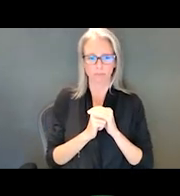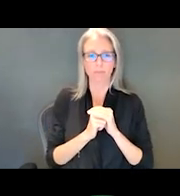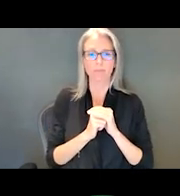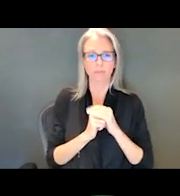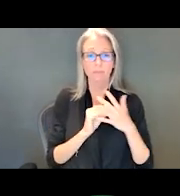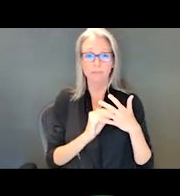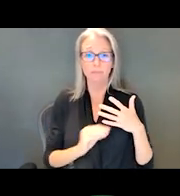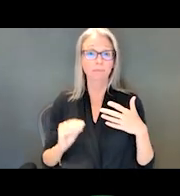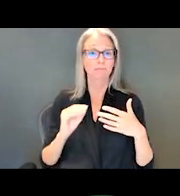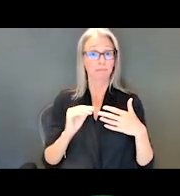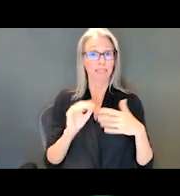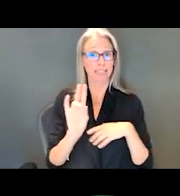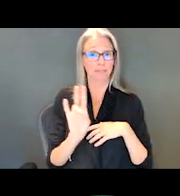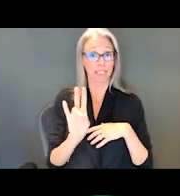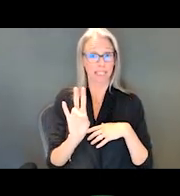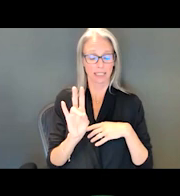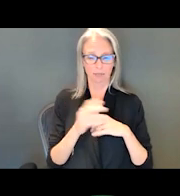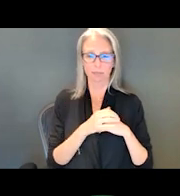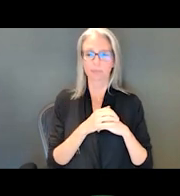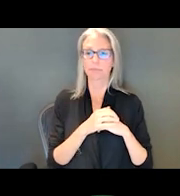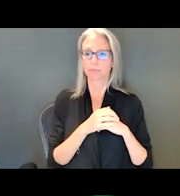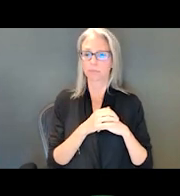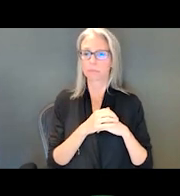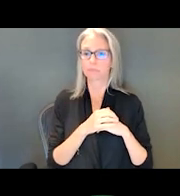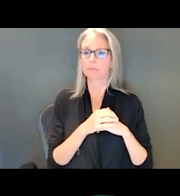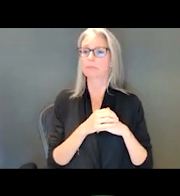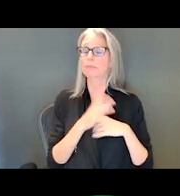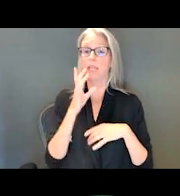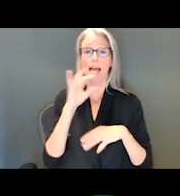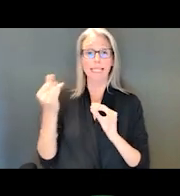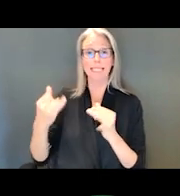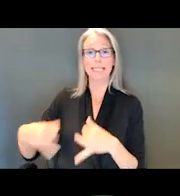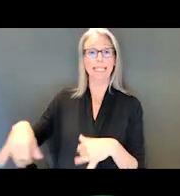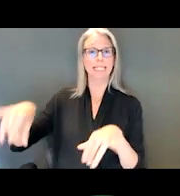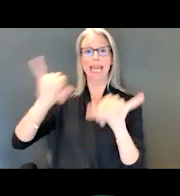requires some trial and error as, Kate, told us about with her Moby Mats, it was a bit